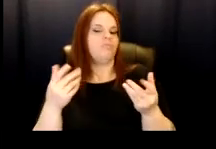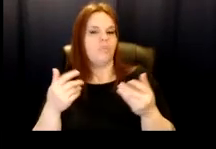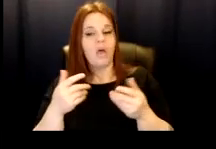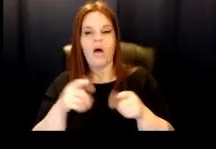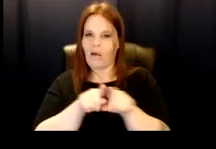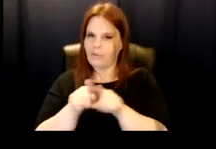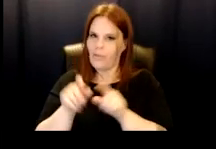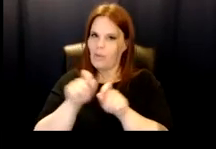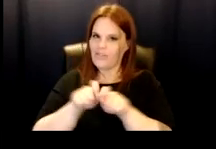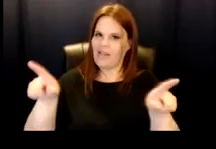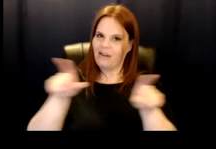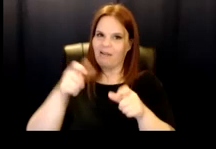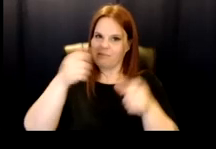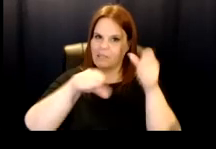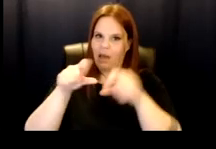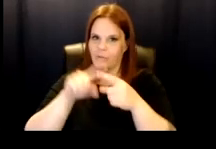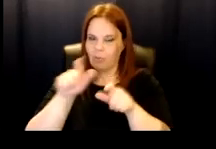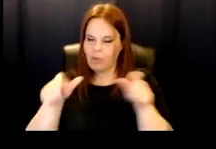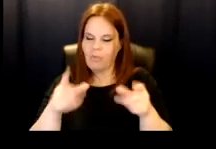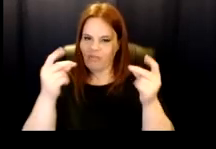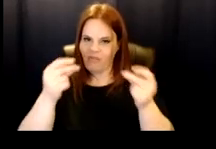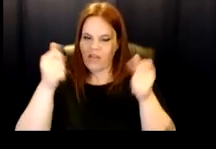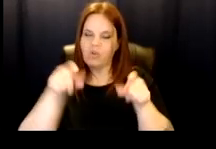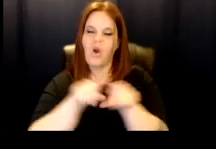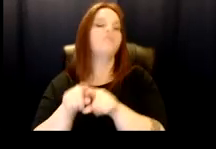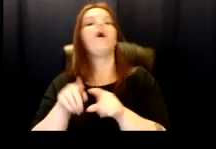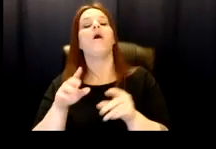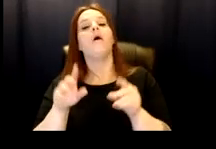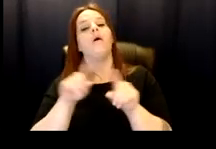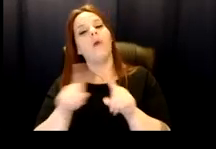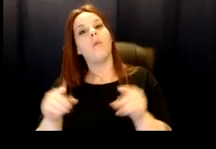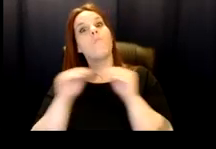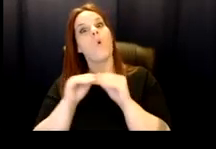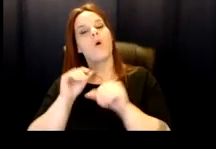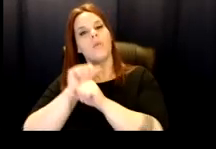to people faster and quicker. But many employers beyond SSA have experienced productivity gain,